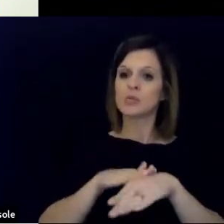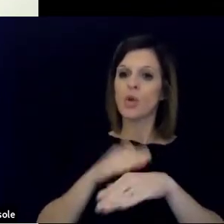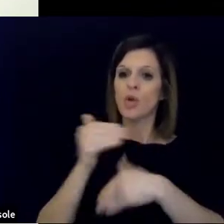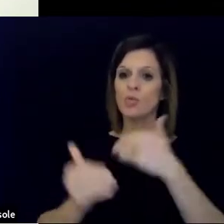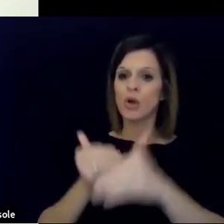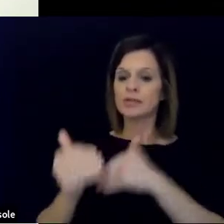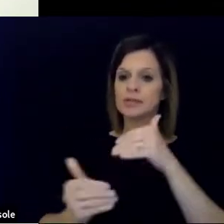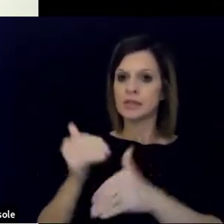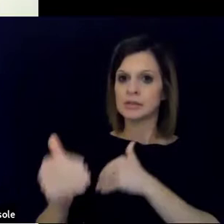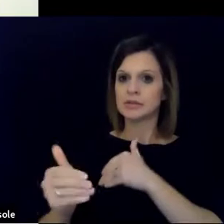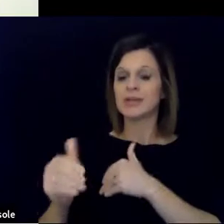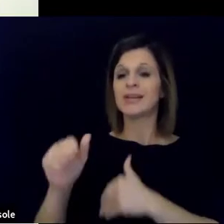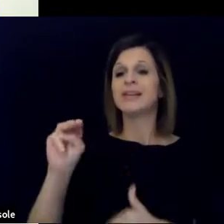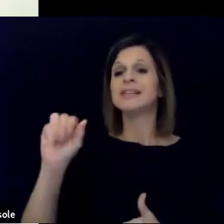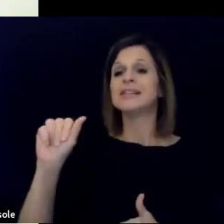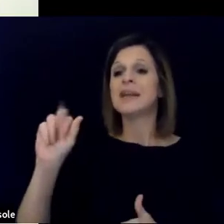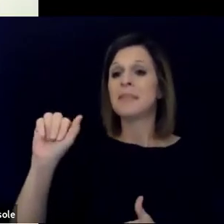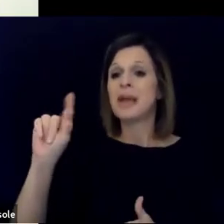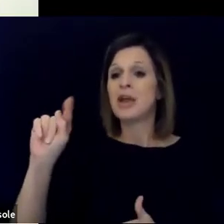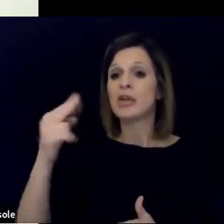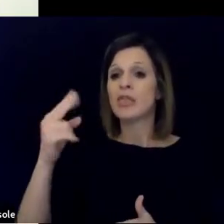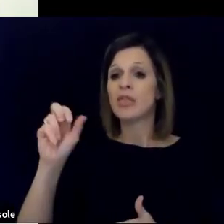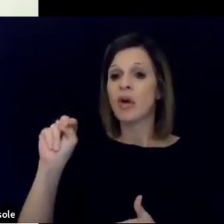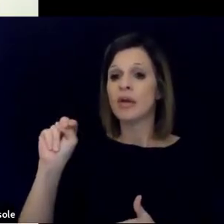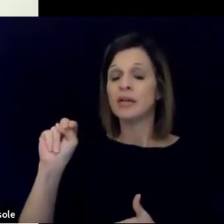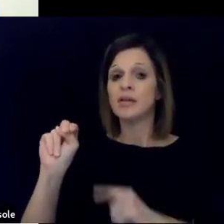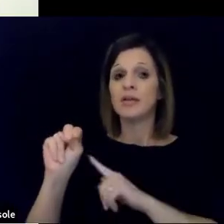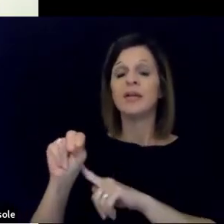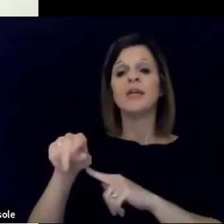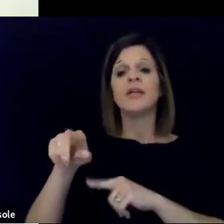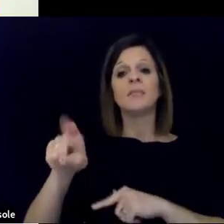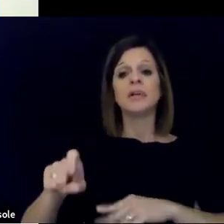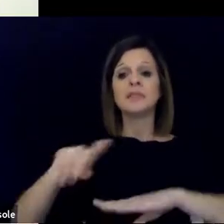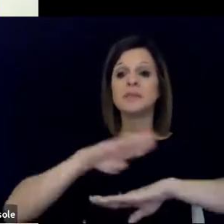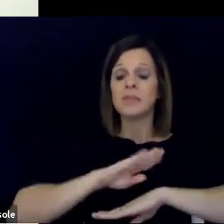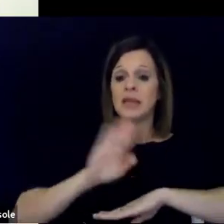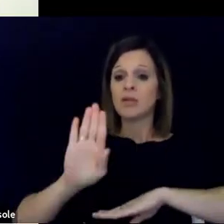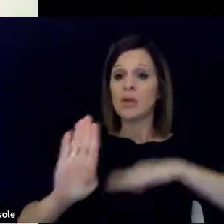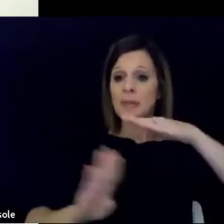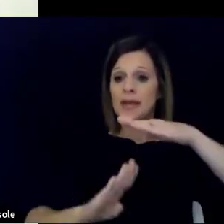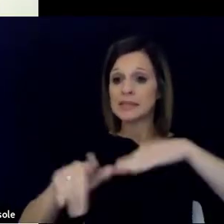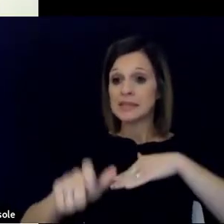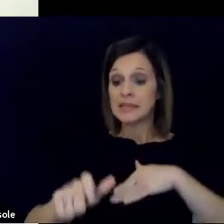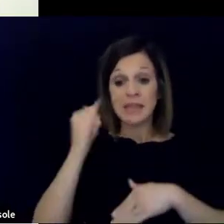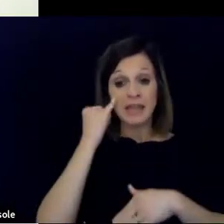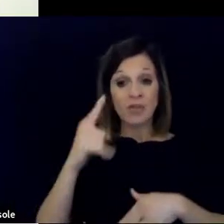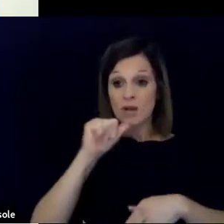One is to meet basic needs. If you're not meeting your own basic needs, you're not getting sleep.